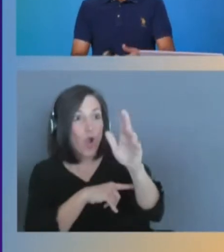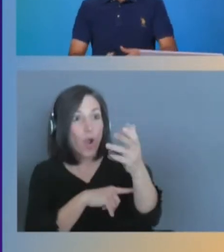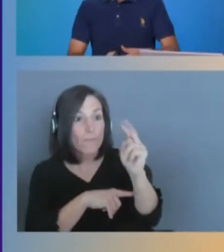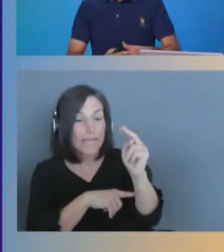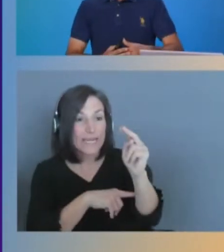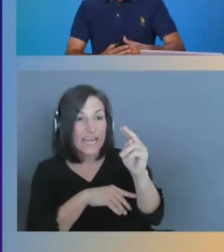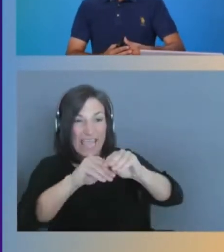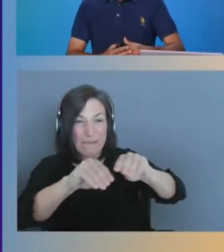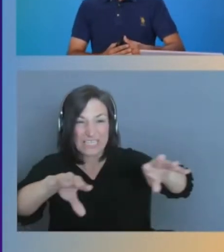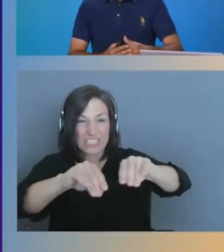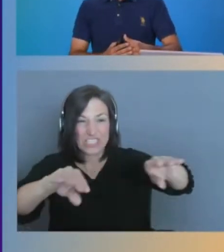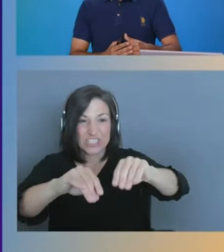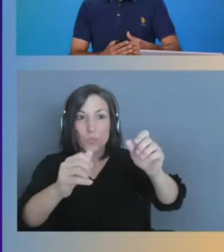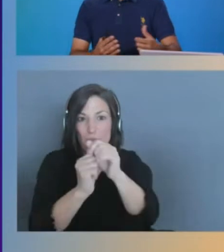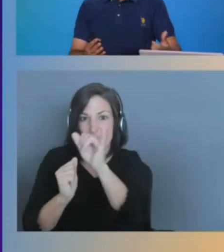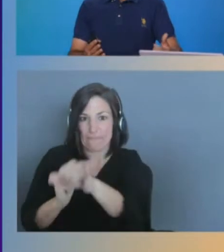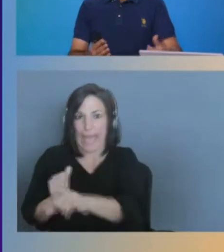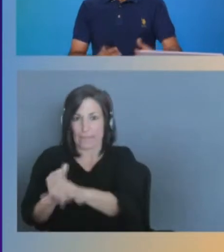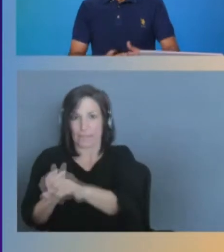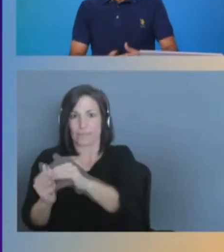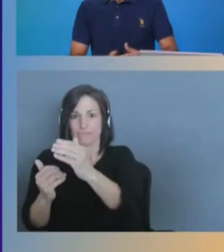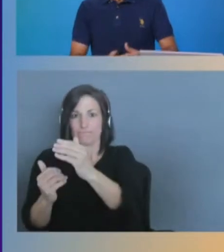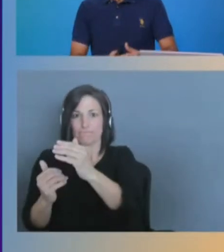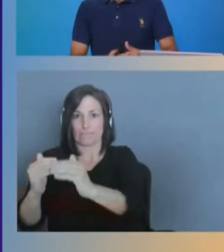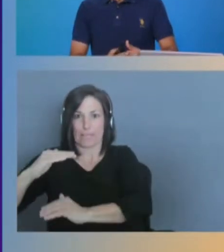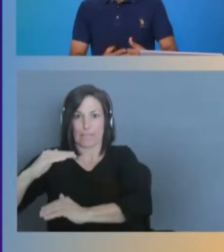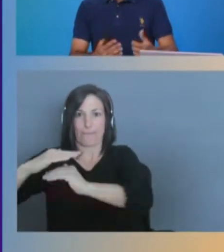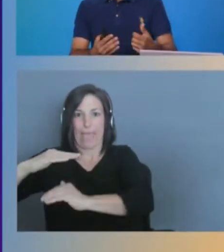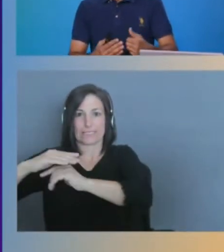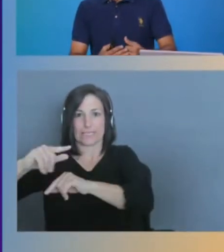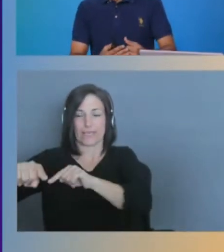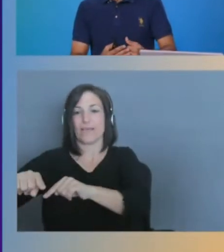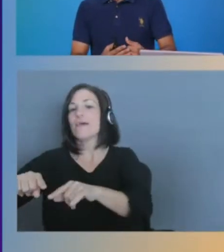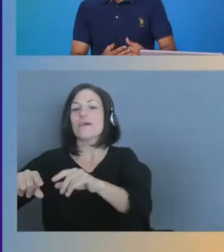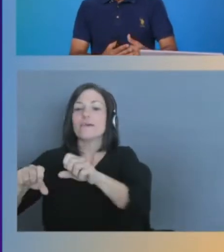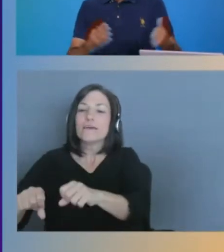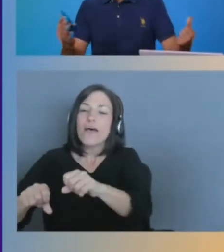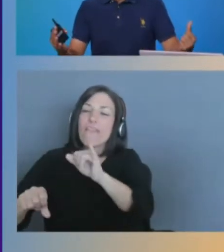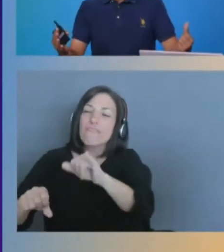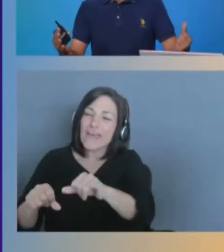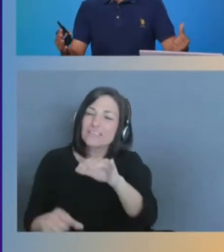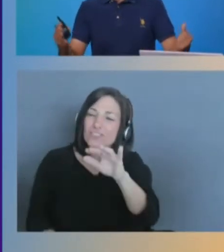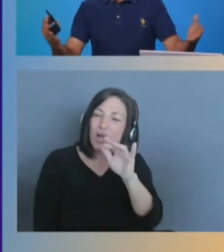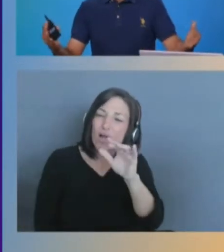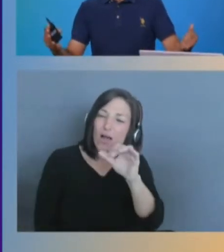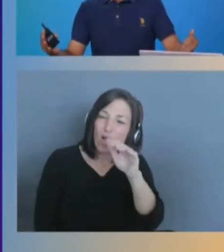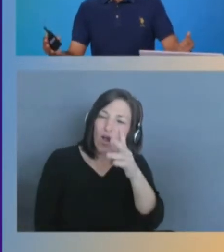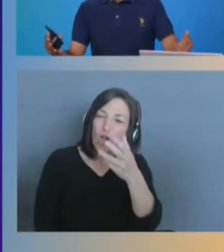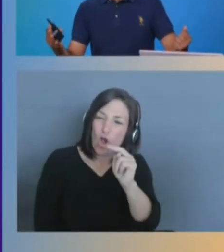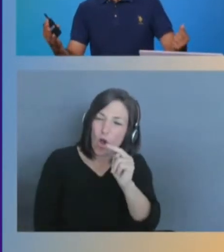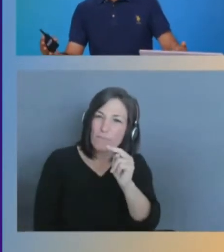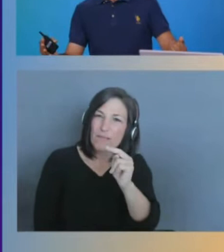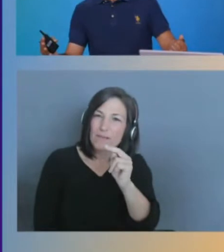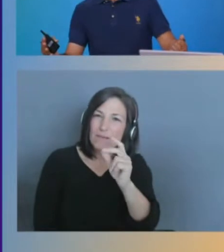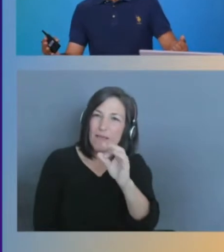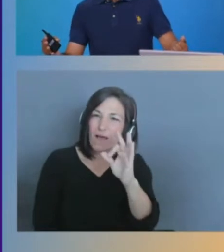and that really is equivalent to, a carbon sequestered by a forest of a size of country like Iceland.